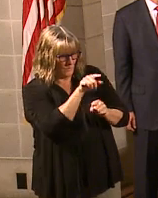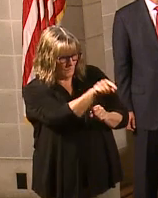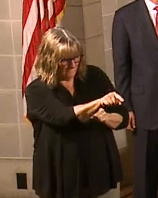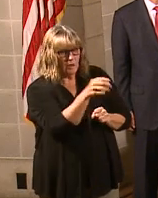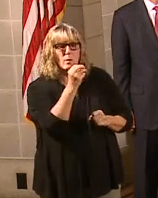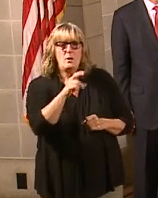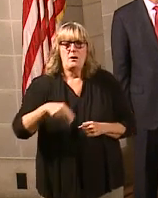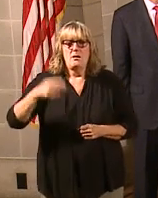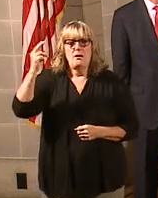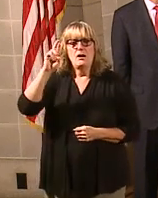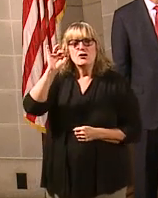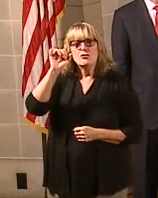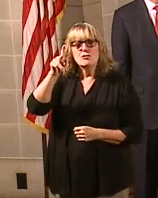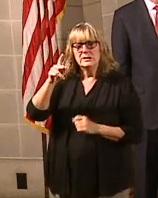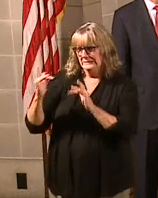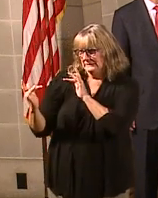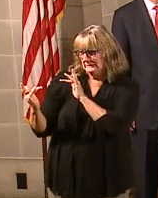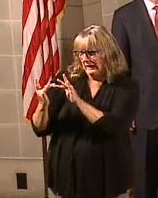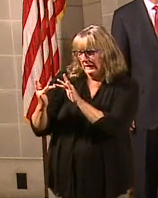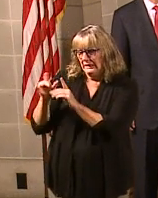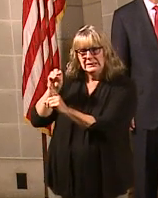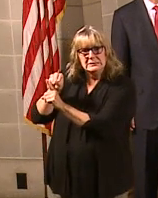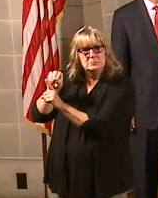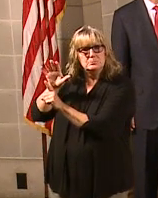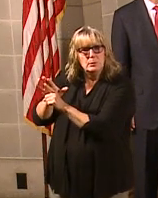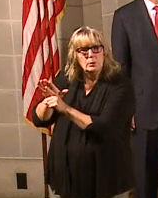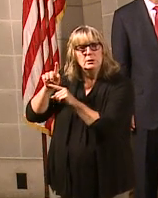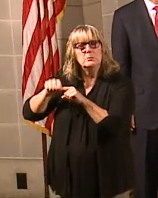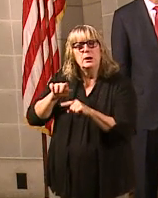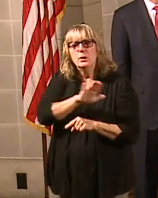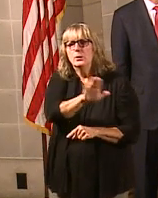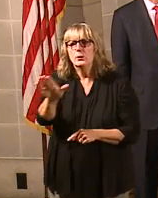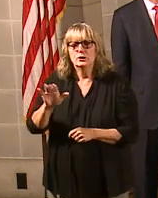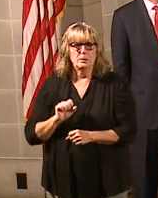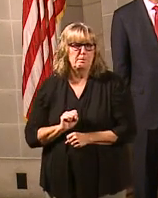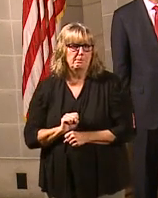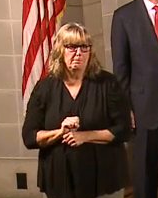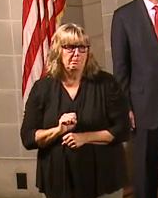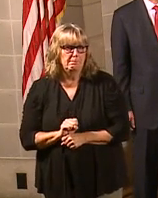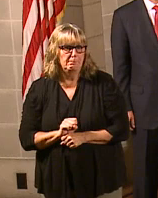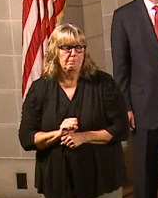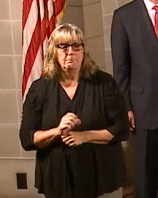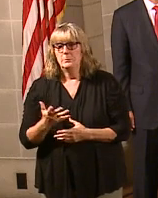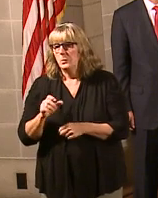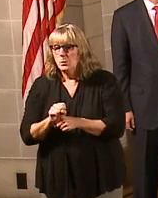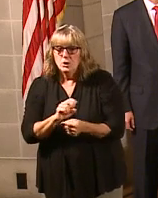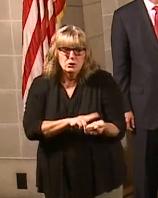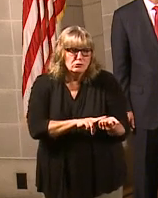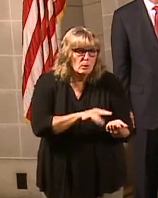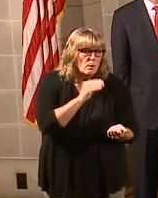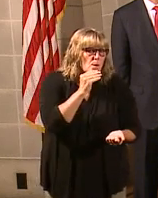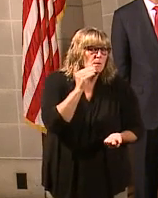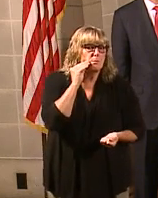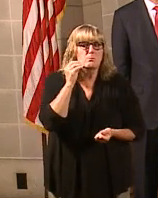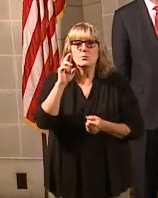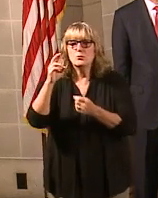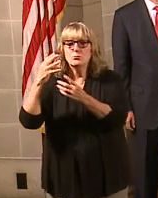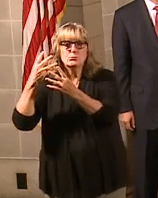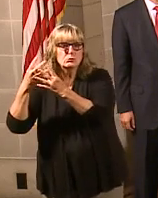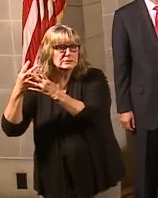CLOSE CONTACT EXPOSURE WITH SOMEONE WHO HAS HAD COVID-19 OR